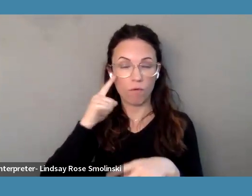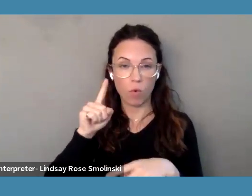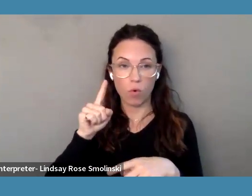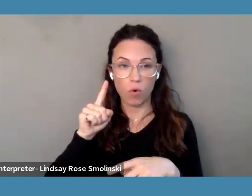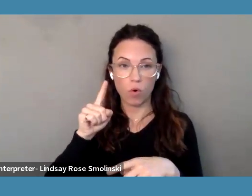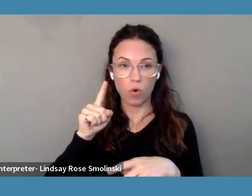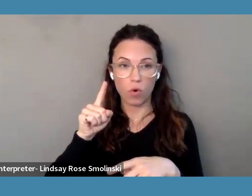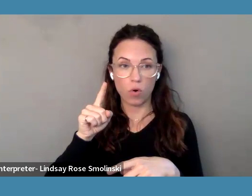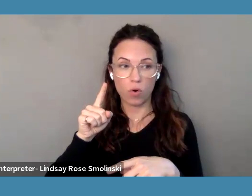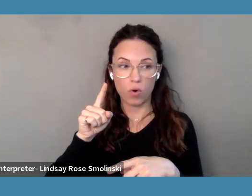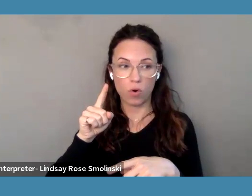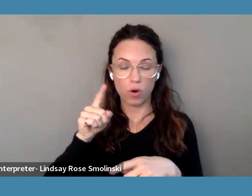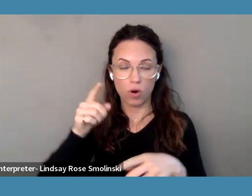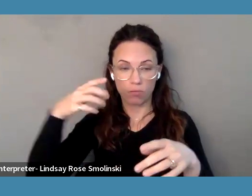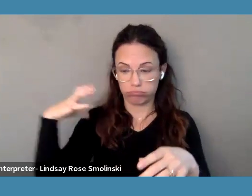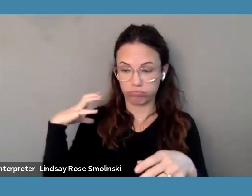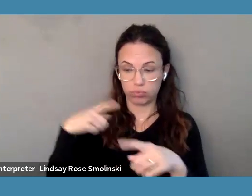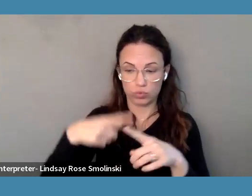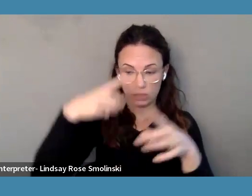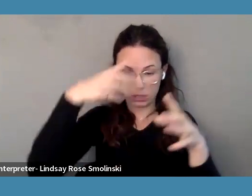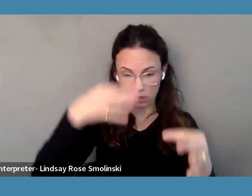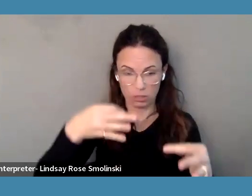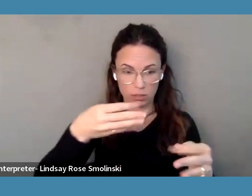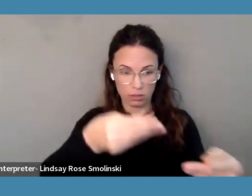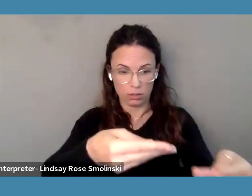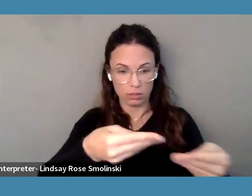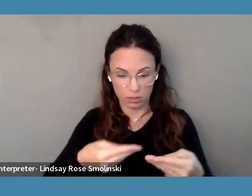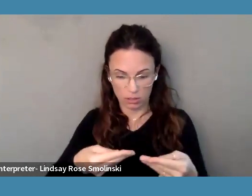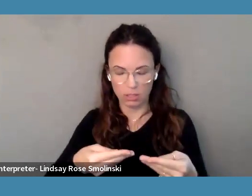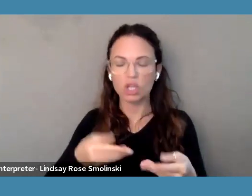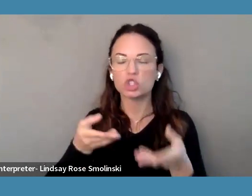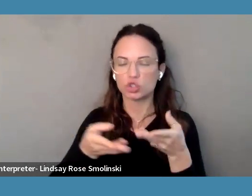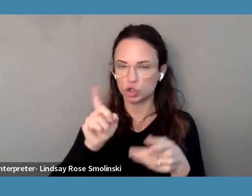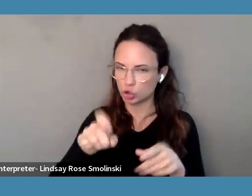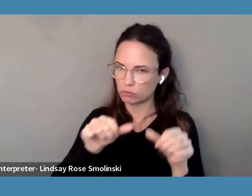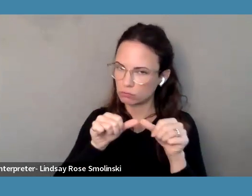to make a final determination and issue a final order, those services should remain in place.